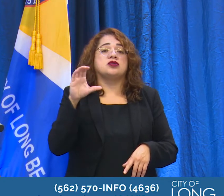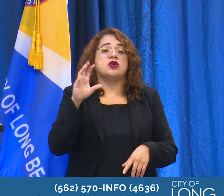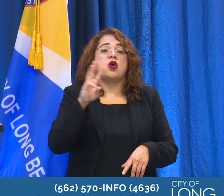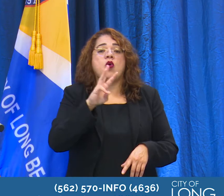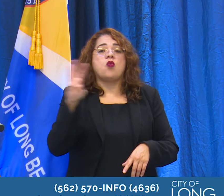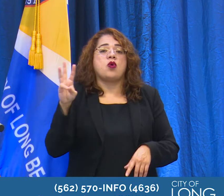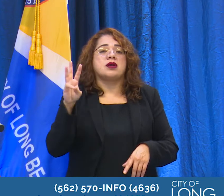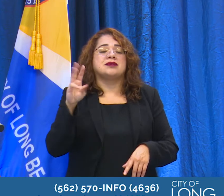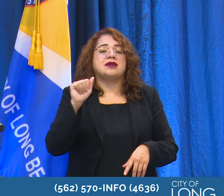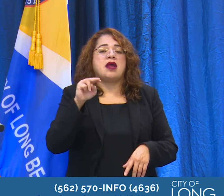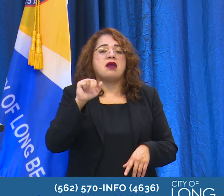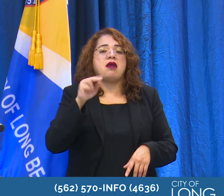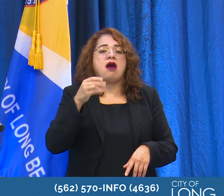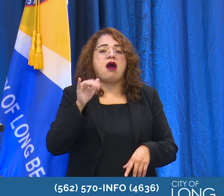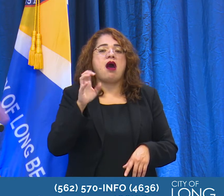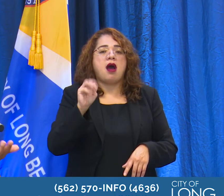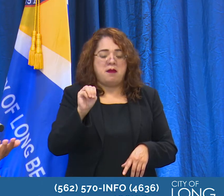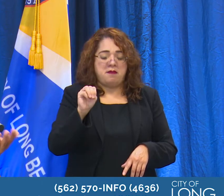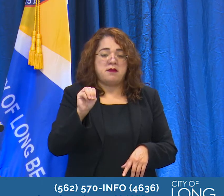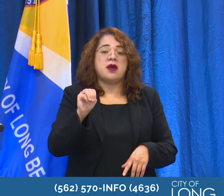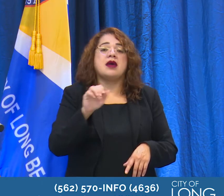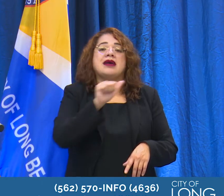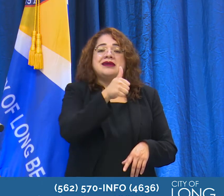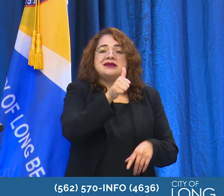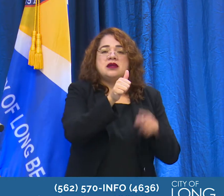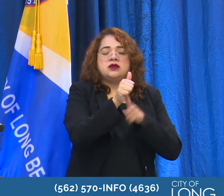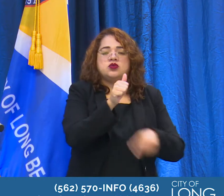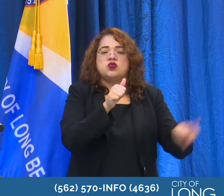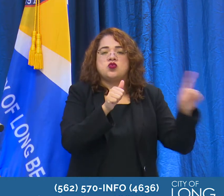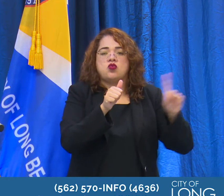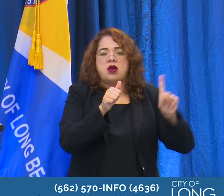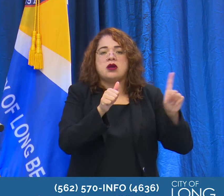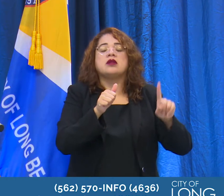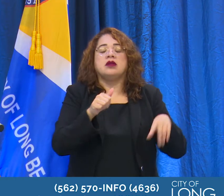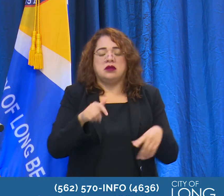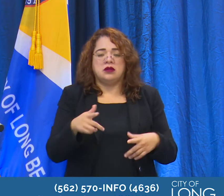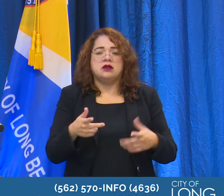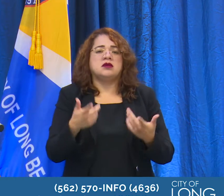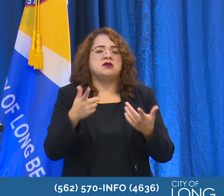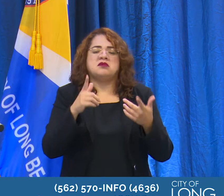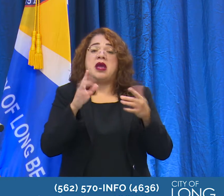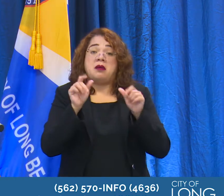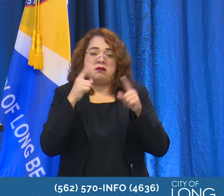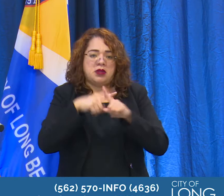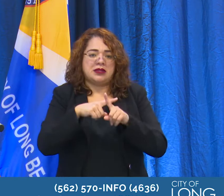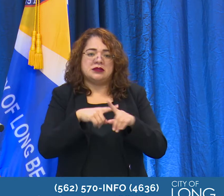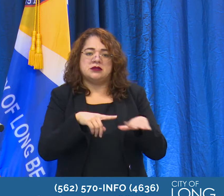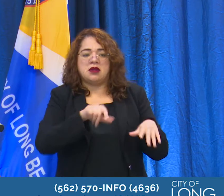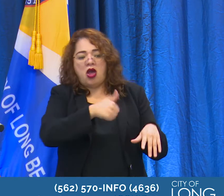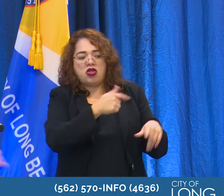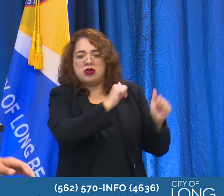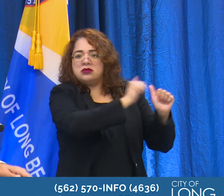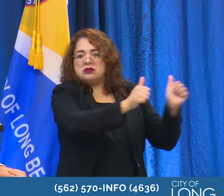to have testing at all of our other sites. If you want information about how to test, folks can go to longbeach.gov/COVID19